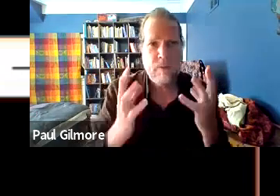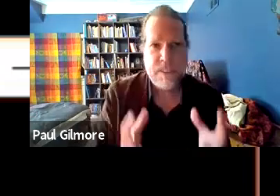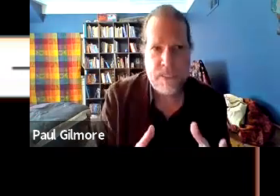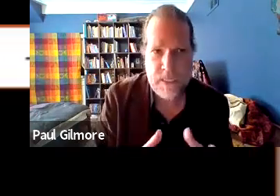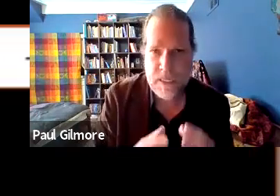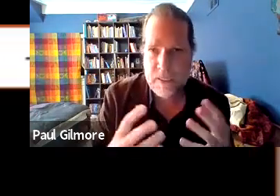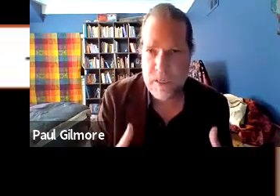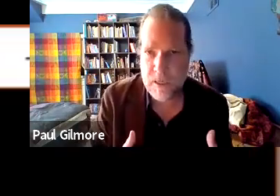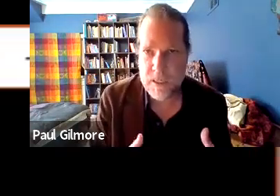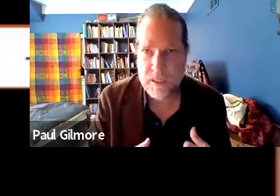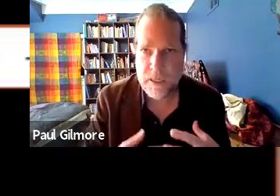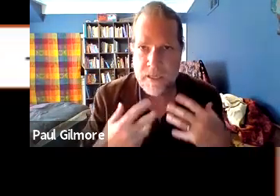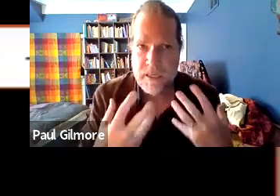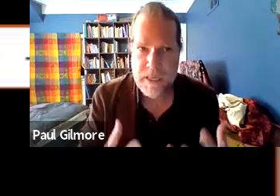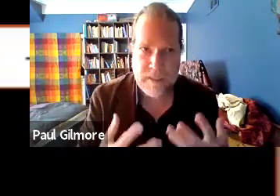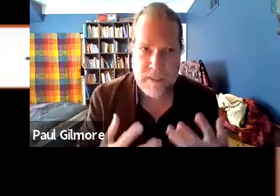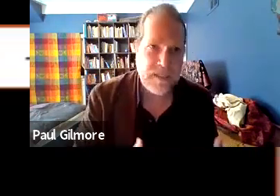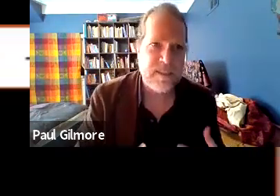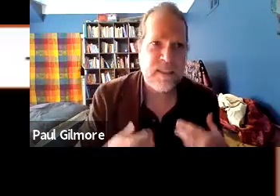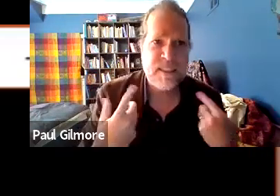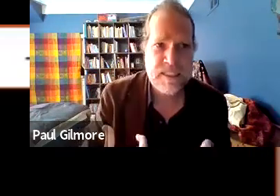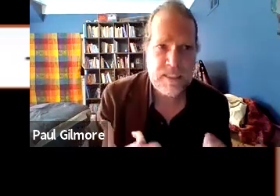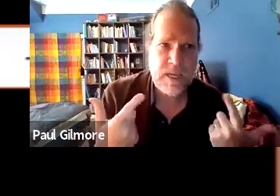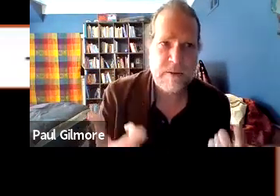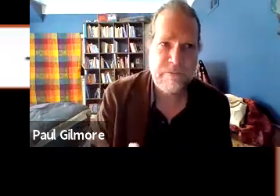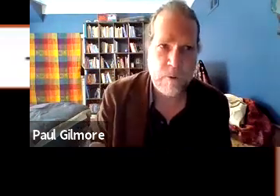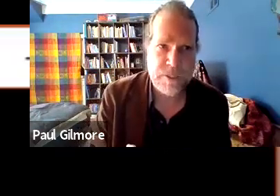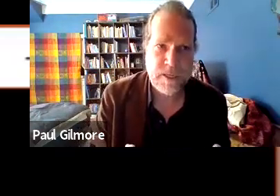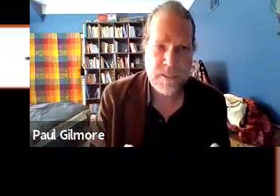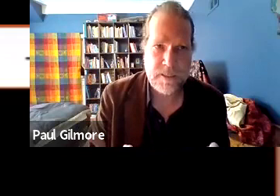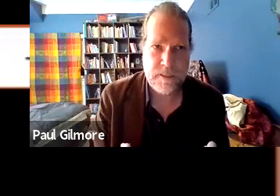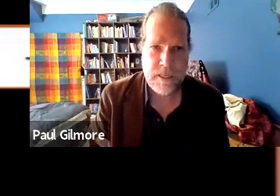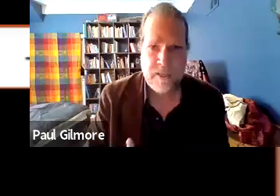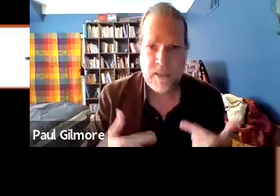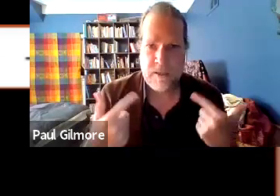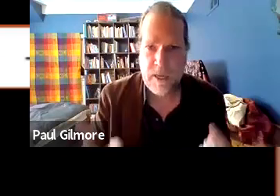what we see in America is again, and again, an insistence on a frozen identity, that the